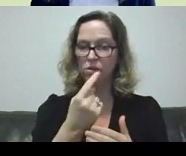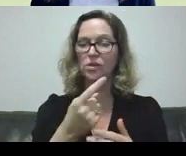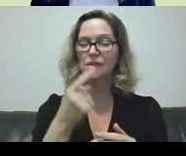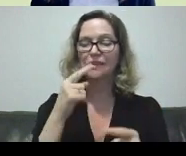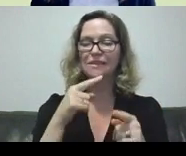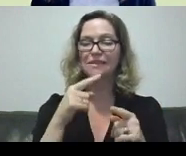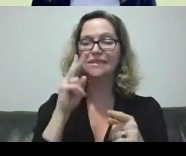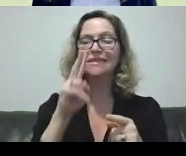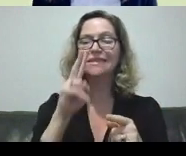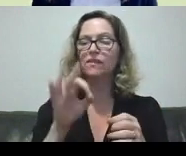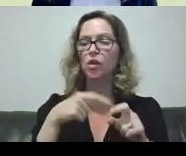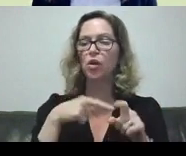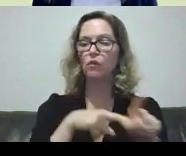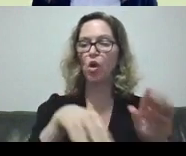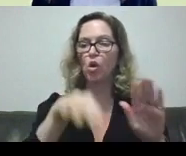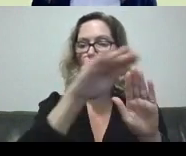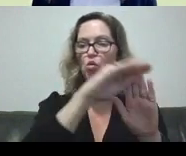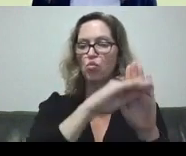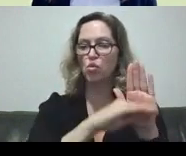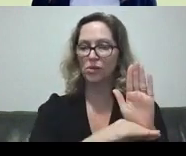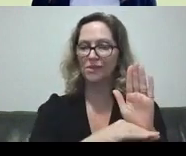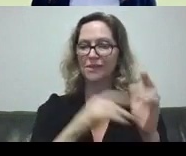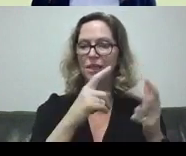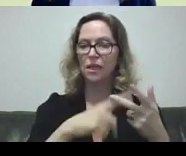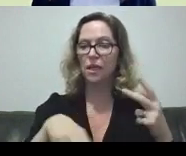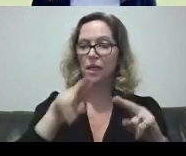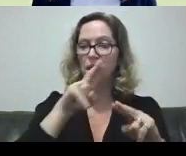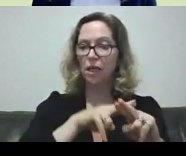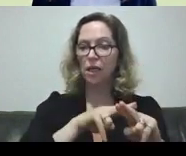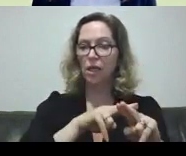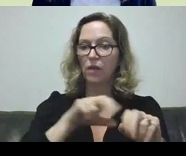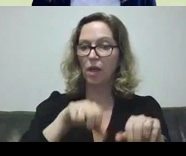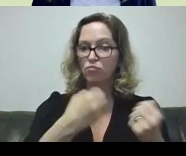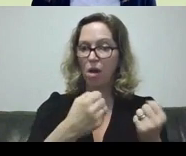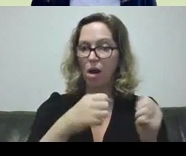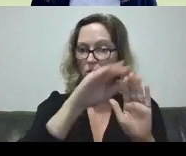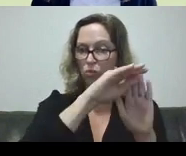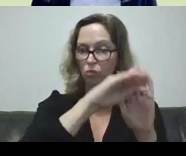guidelines and then you can follow the process of what you need to do know your